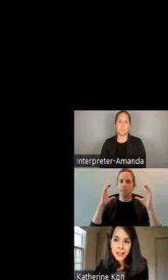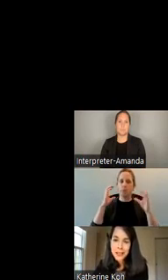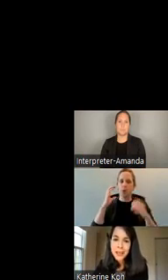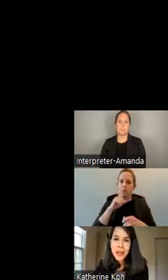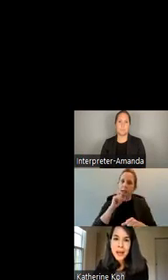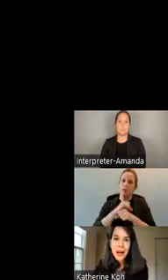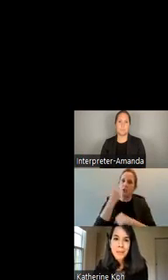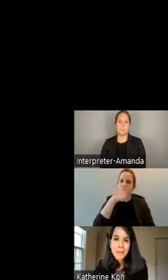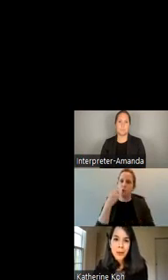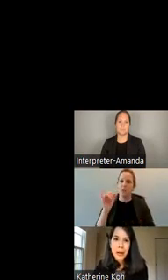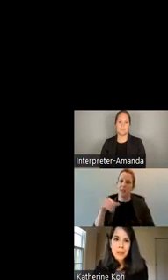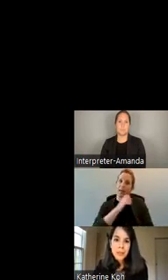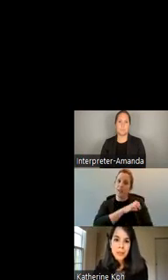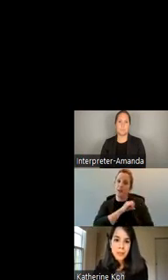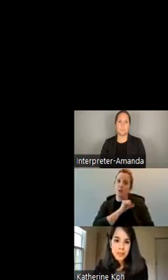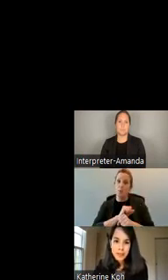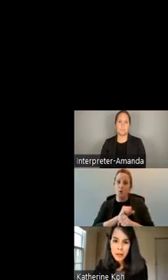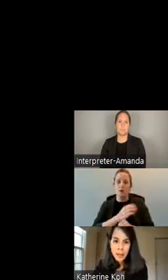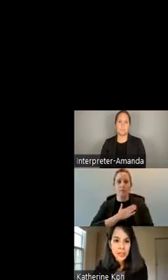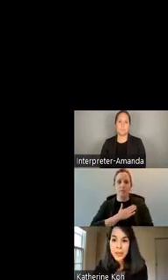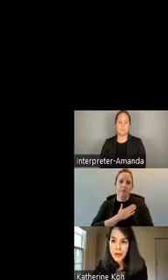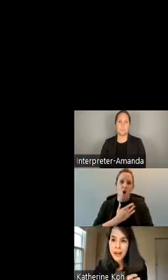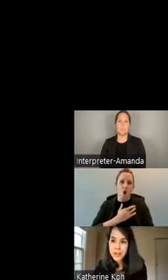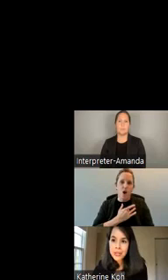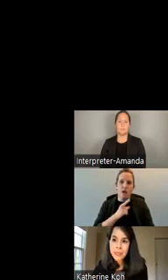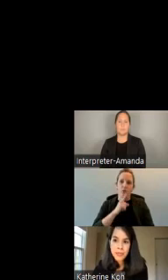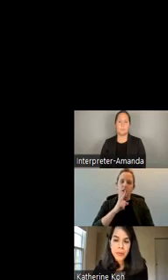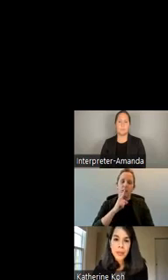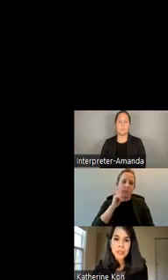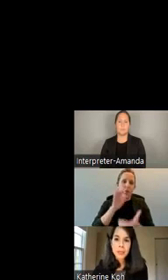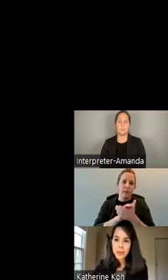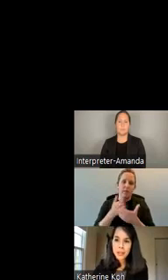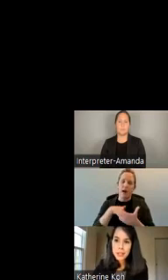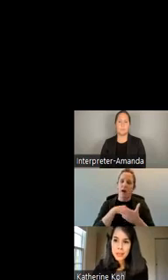heart is and um where I really believe so much of our effort should be focused in bringing these